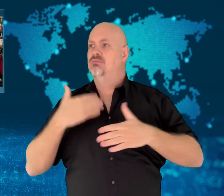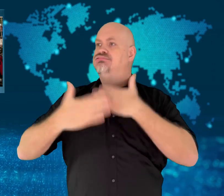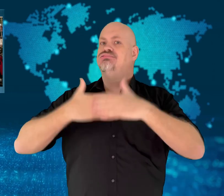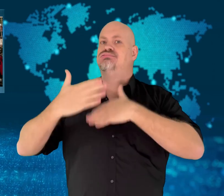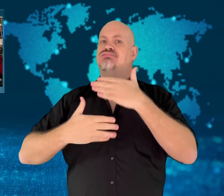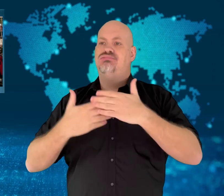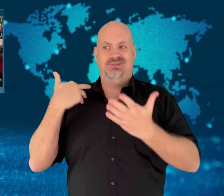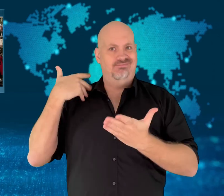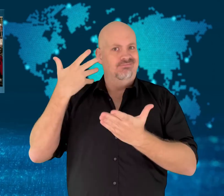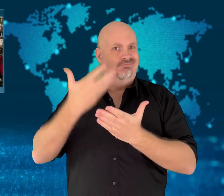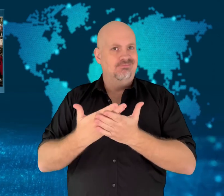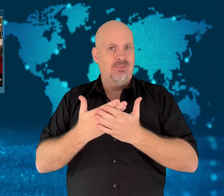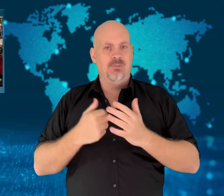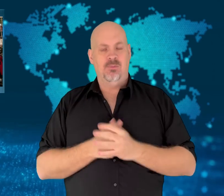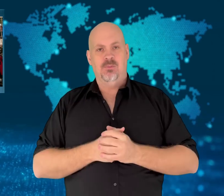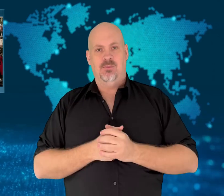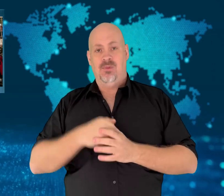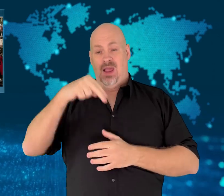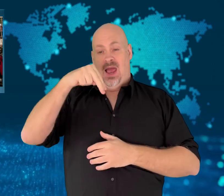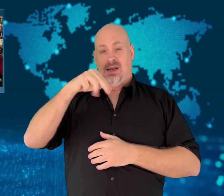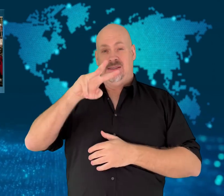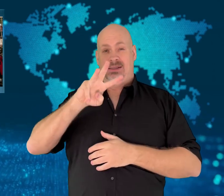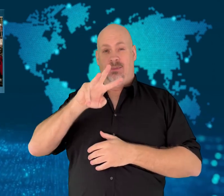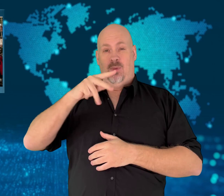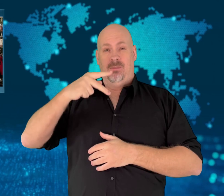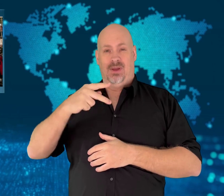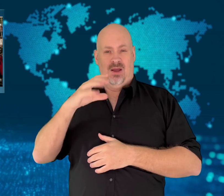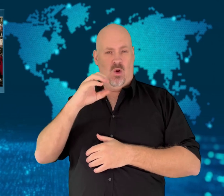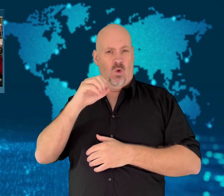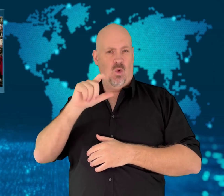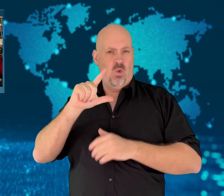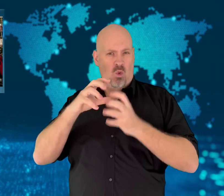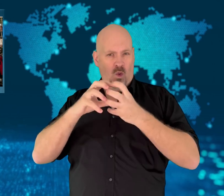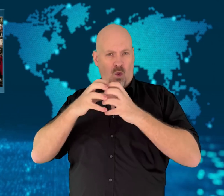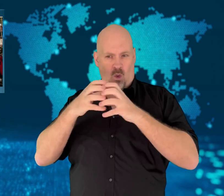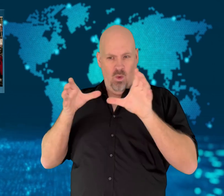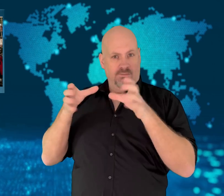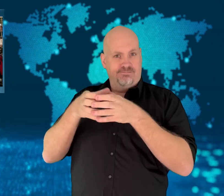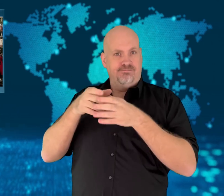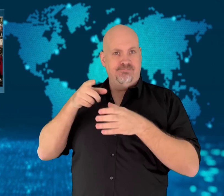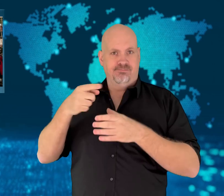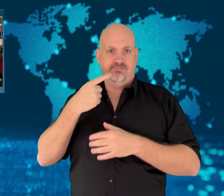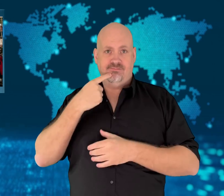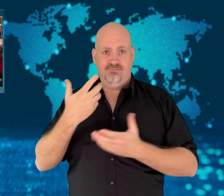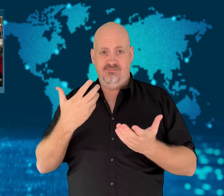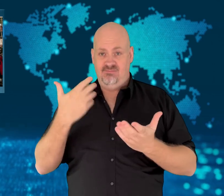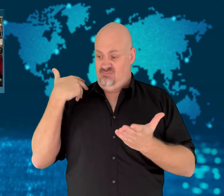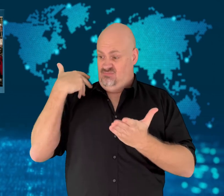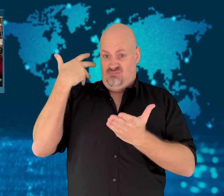NWP Coal said that in the past, people have been afraid to give